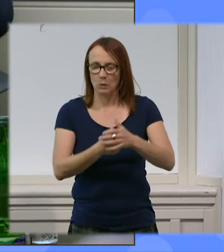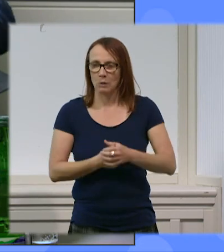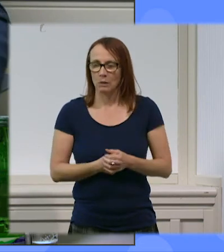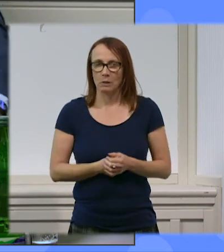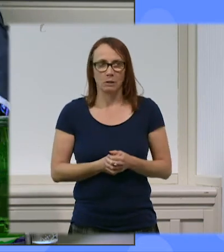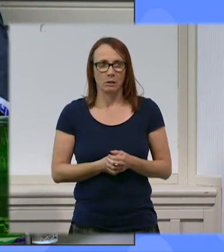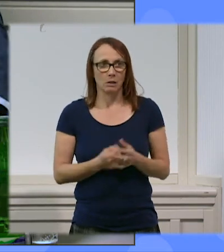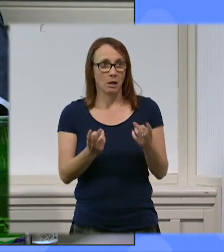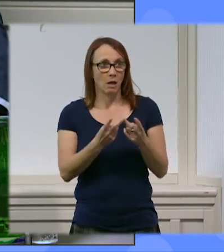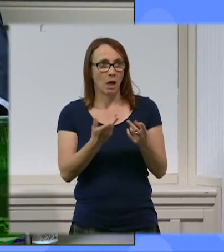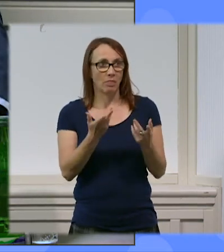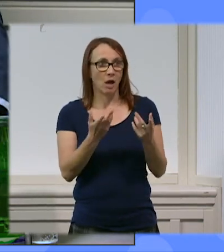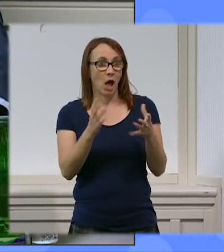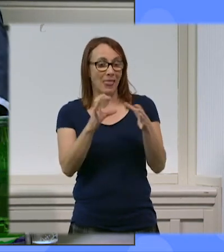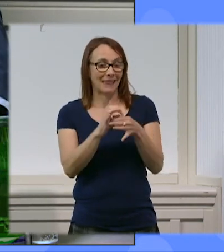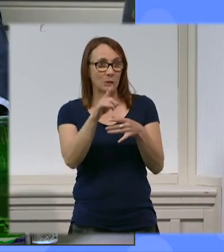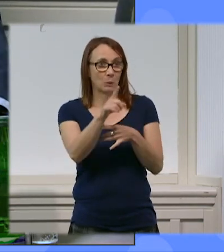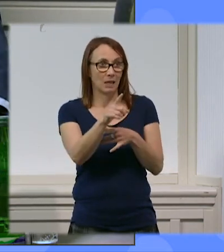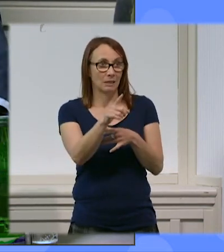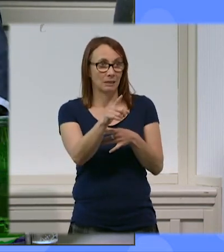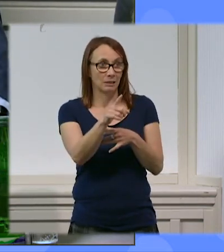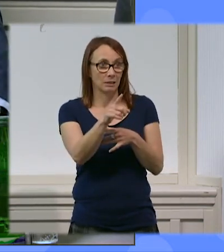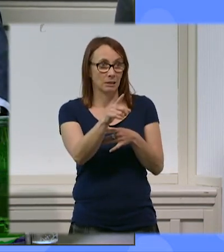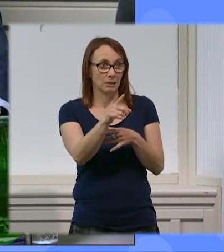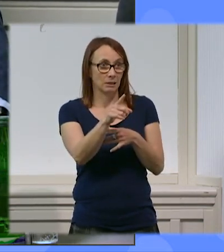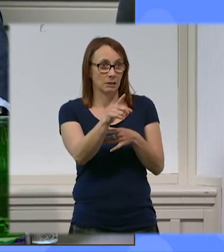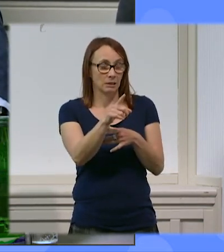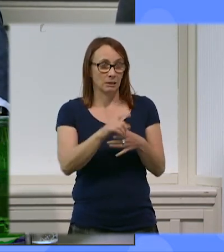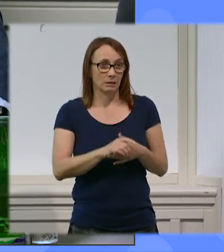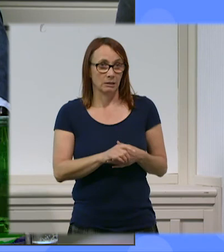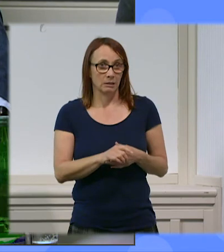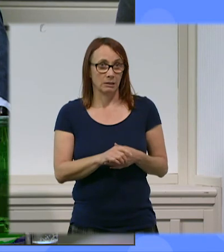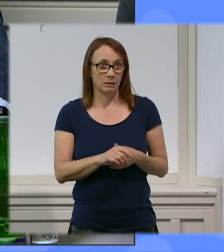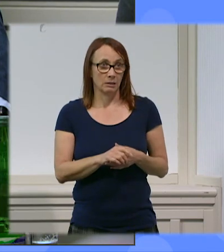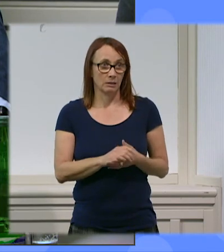other any other questions that kind of relates to that broad area one of the